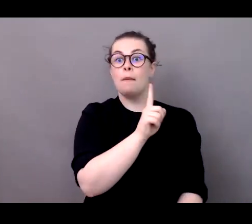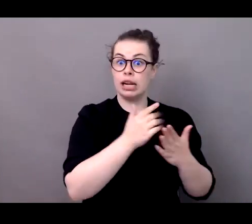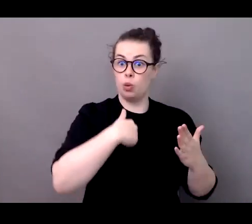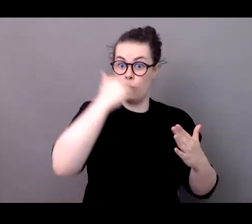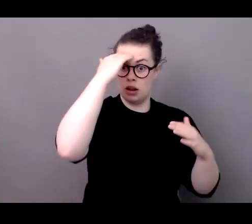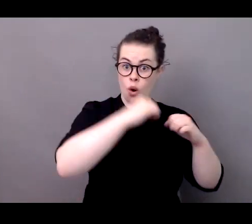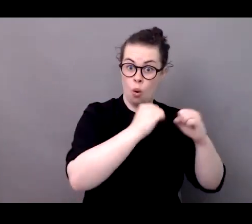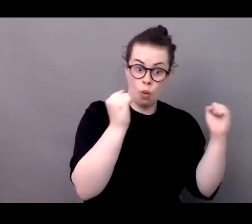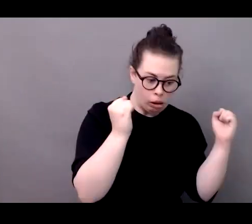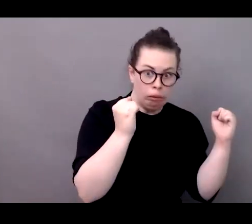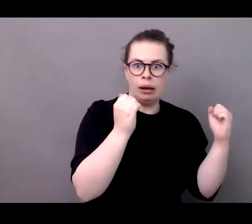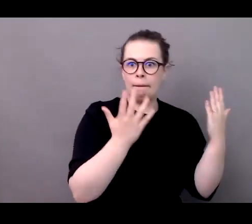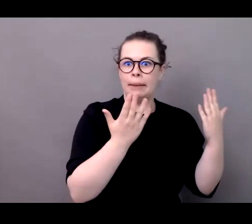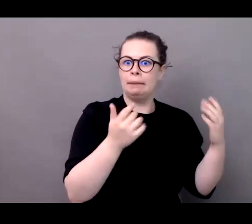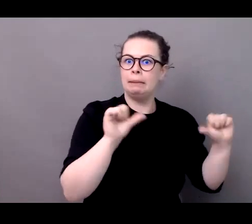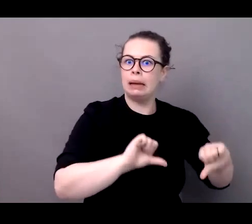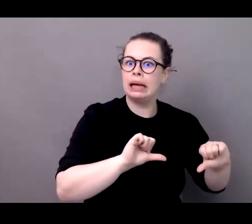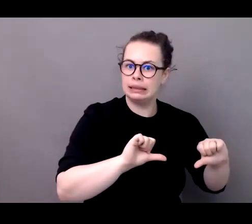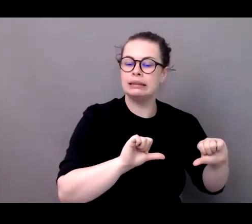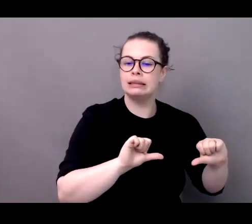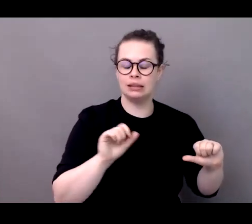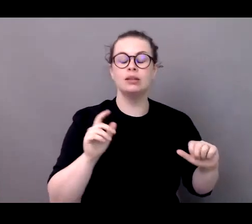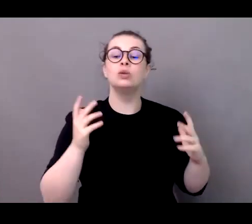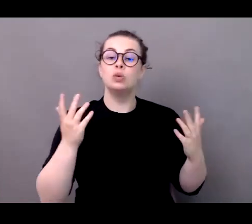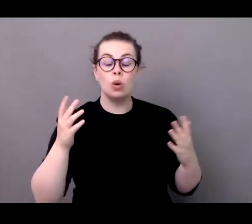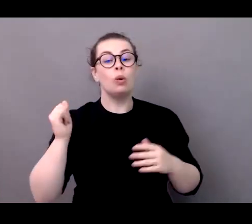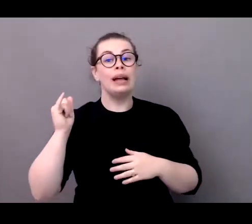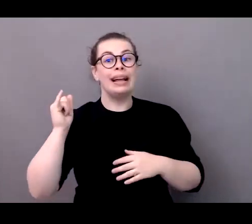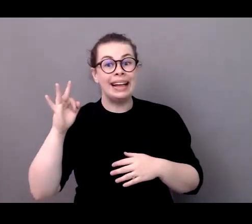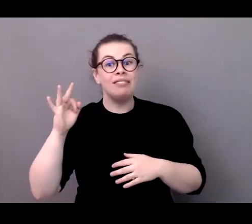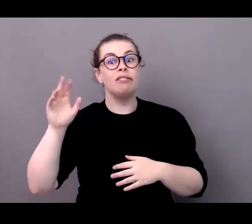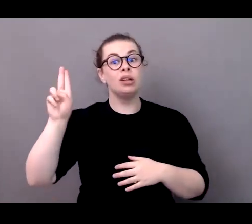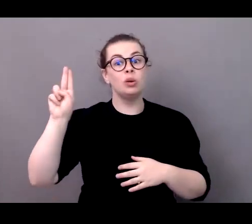named a particular practice in a general comment as a good one, then it's very difficult